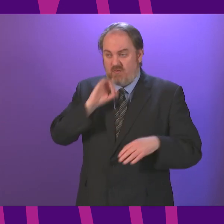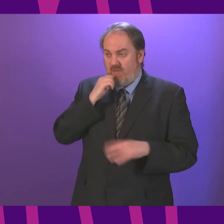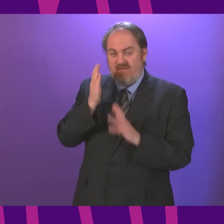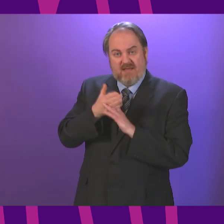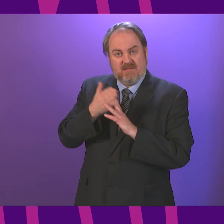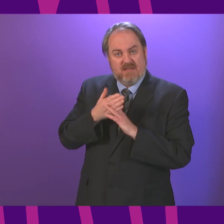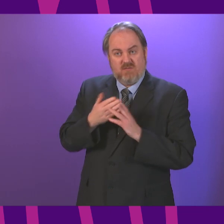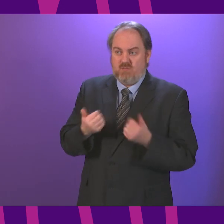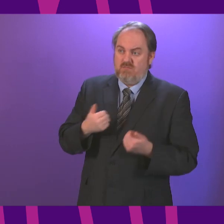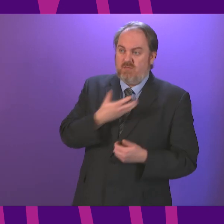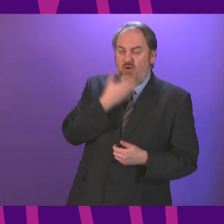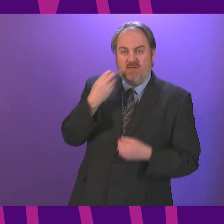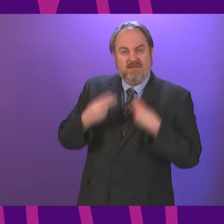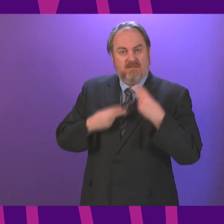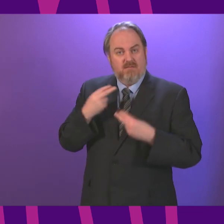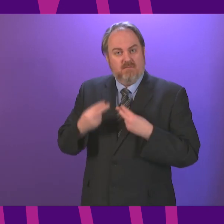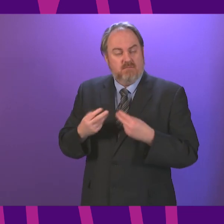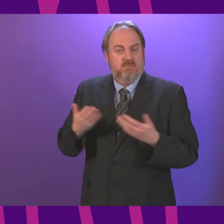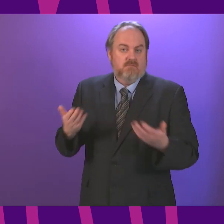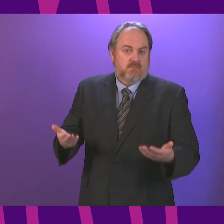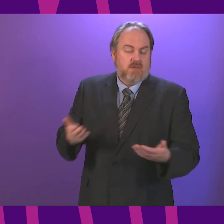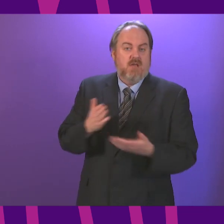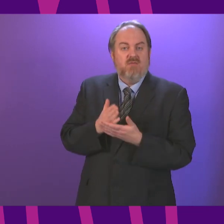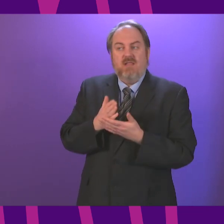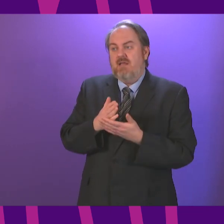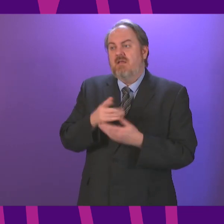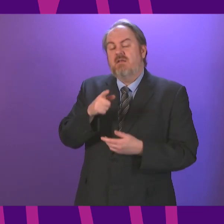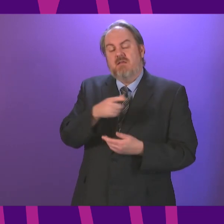will be paid to the poorest households across Scotland between now and Christmas.